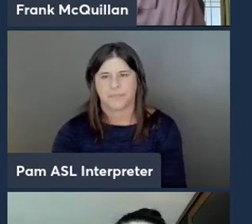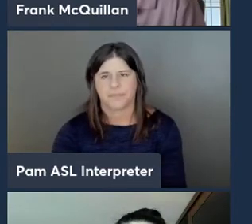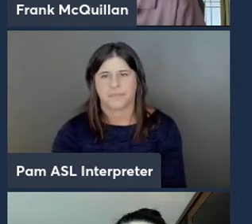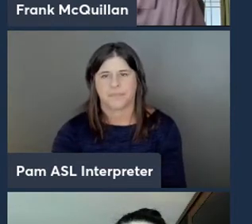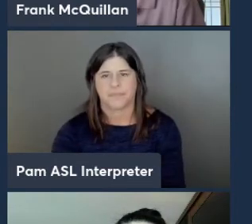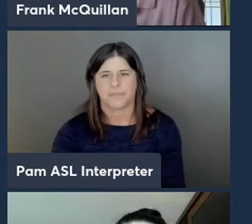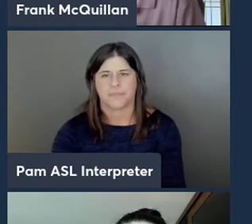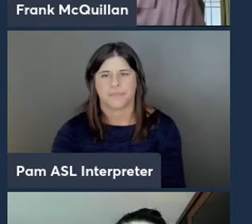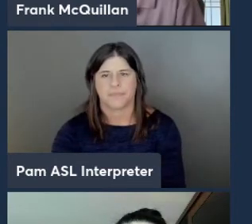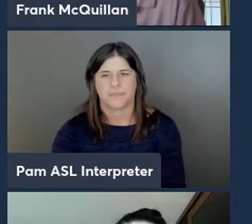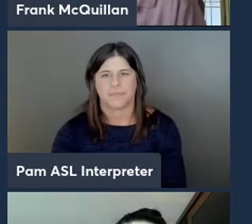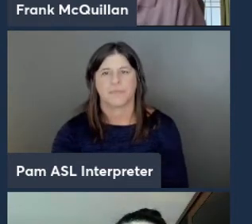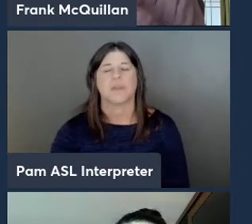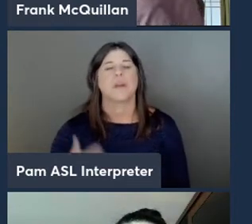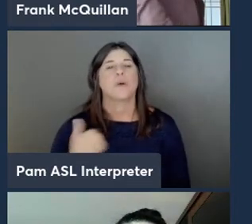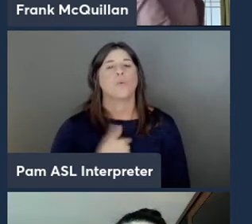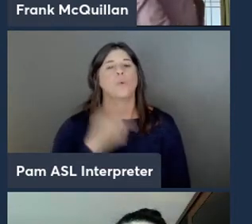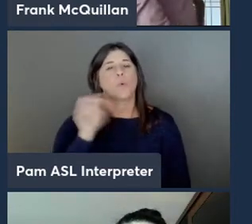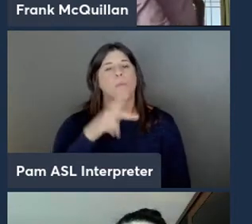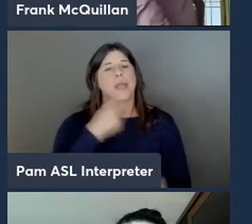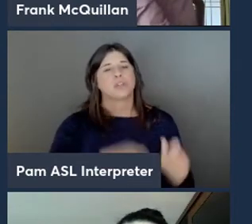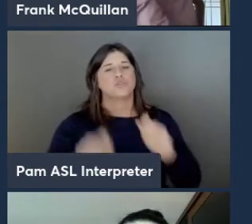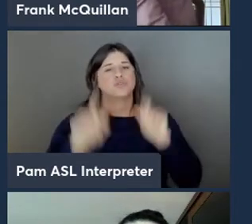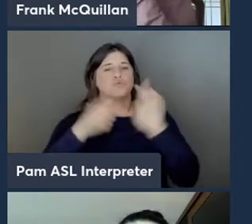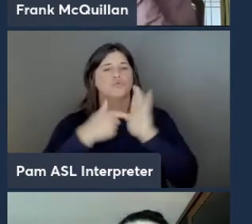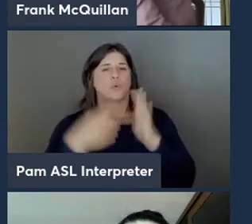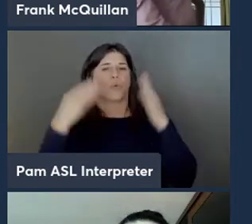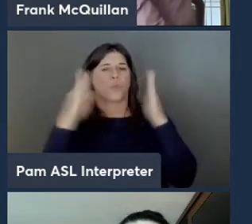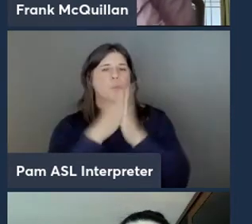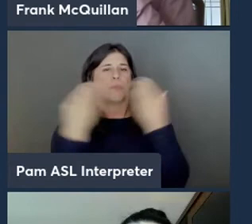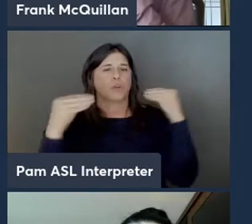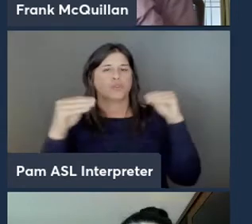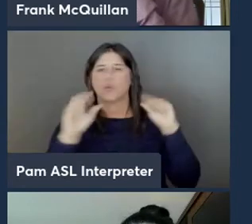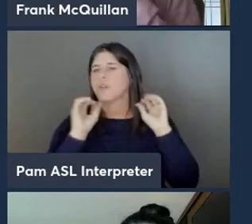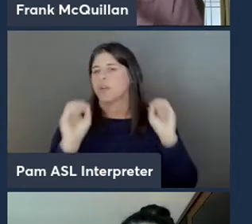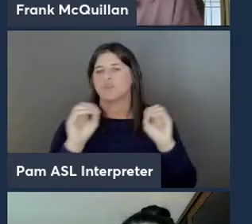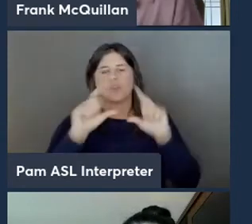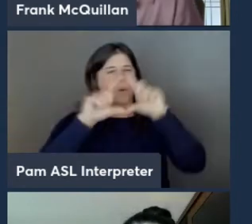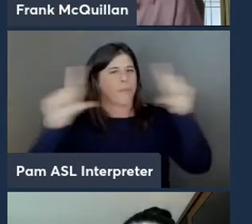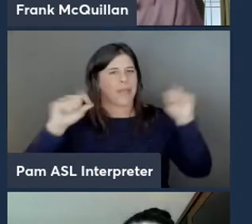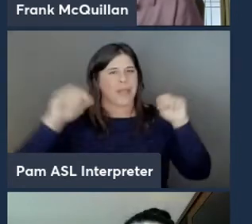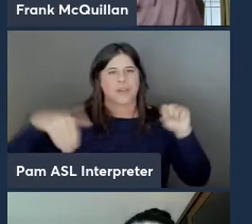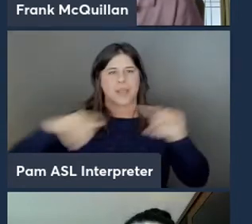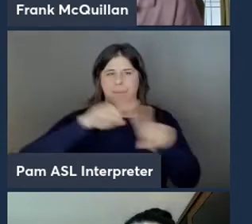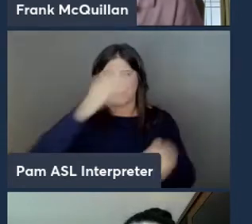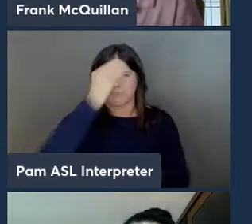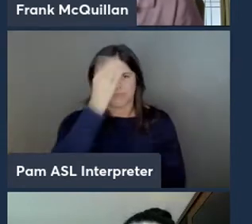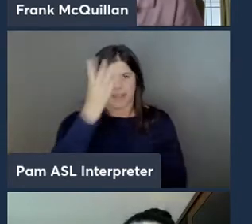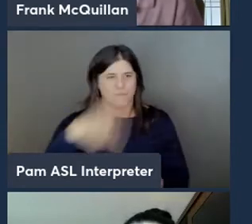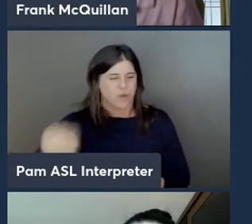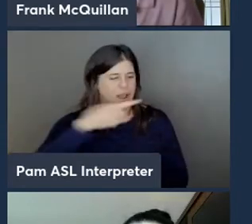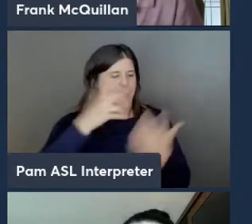You'll see that there's no banner yet. Just an FYI, I didn't want to show me logging in and out.